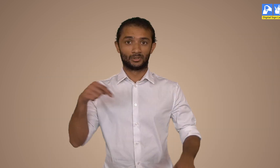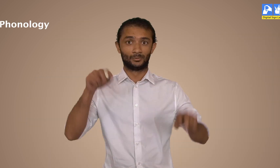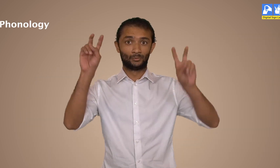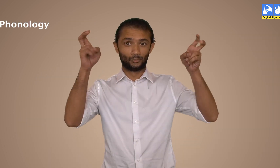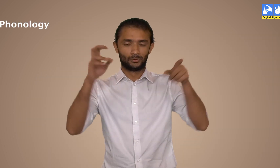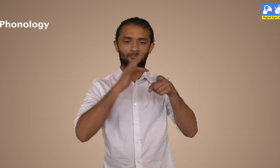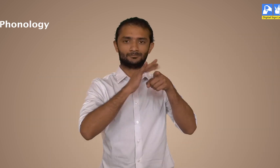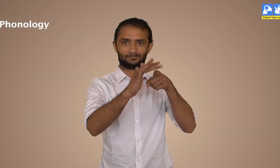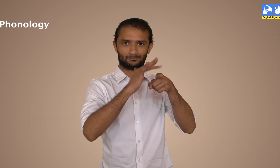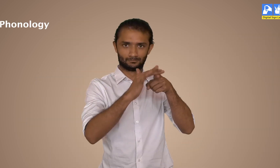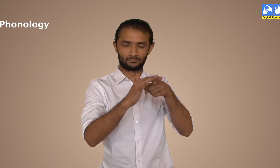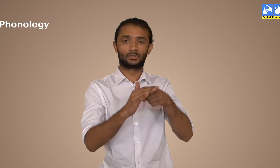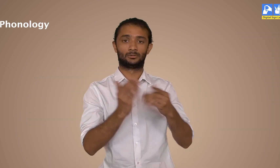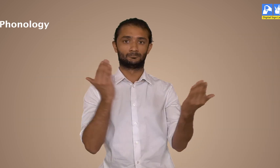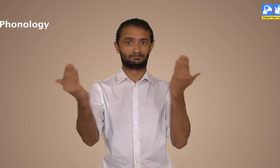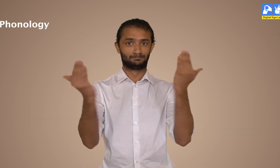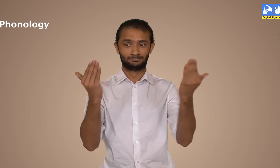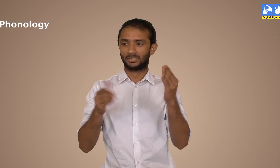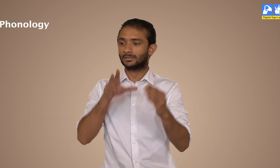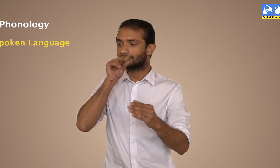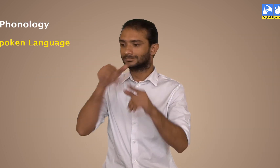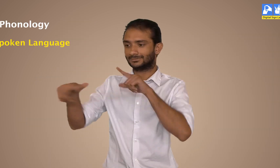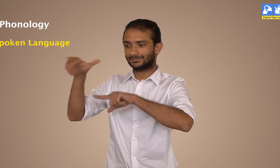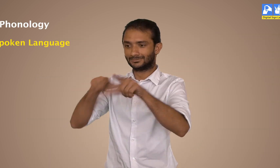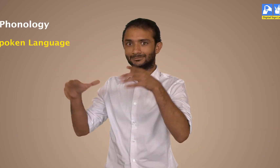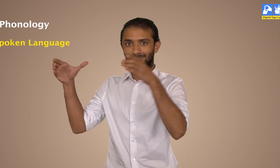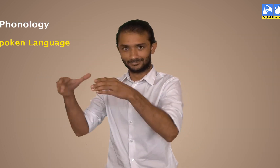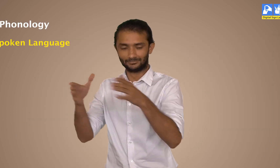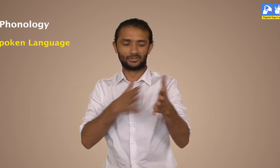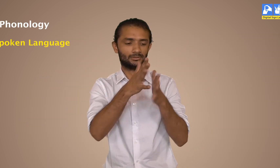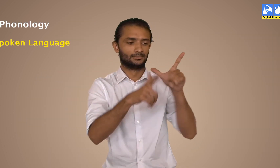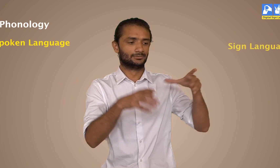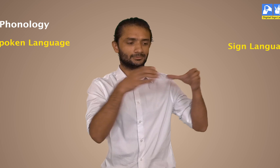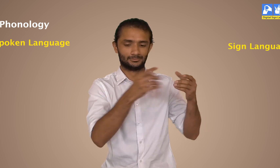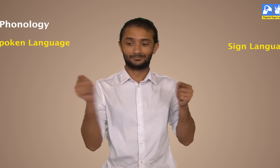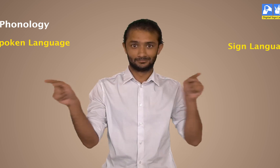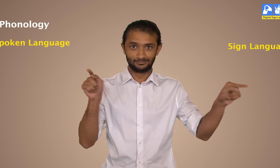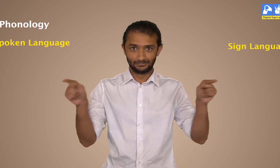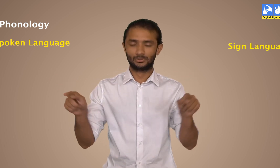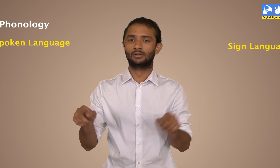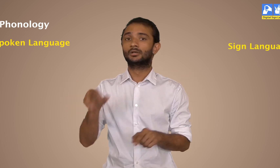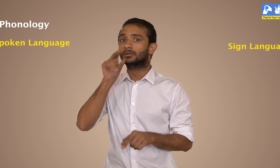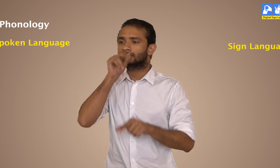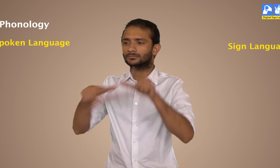Phonology is the description of the systems and patterns of speech sounds.